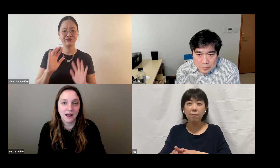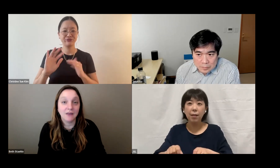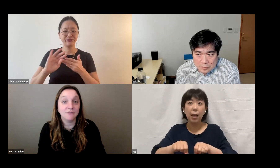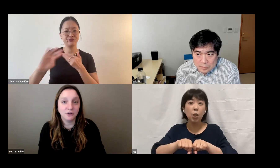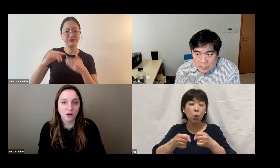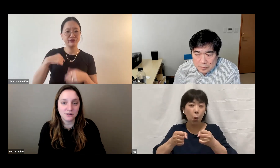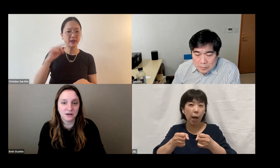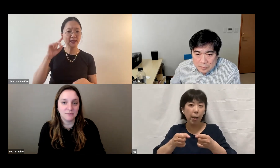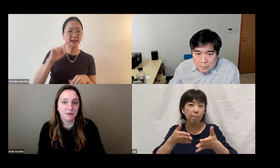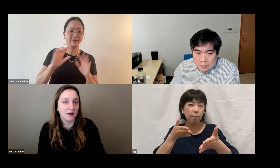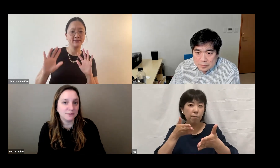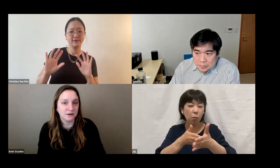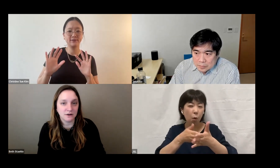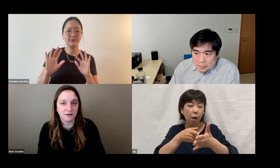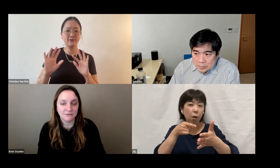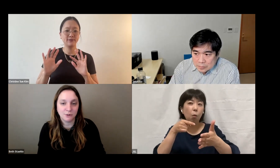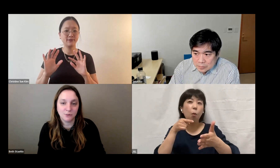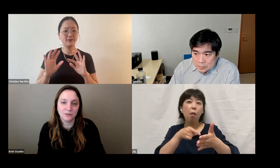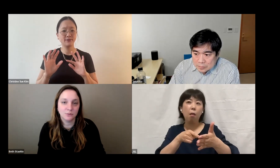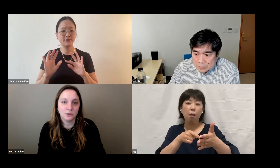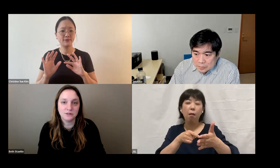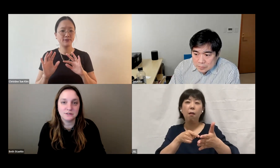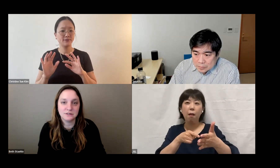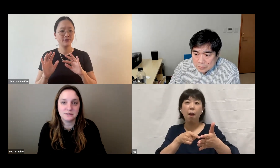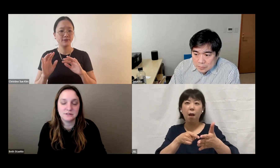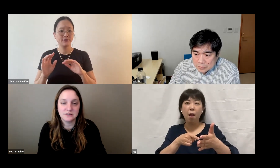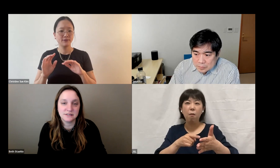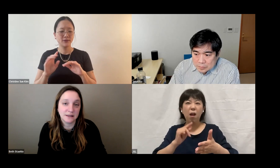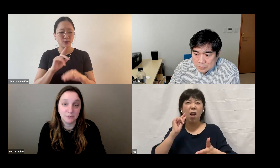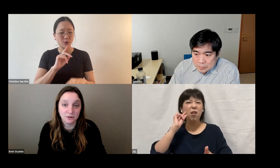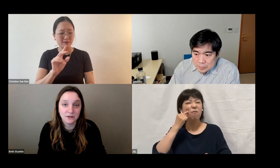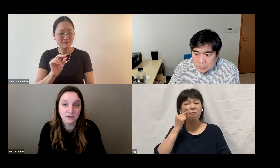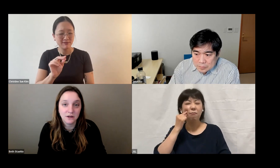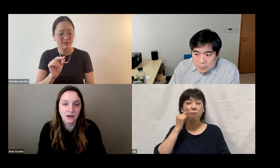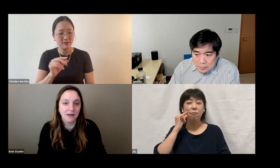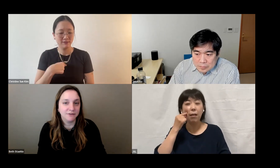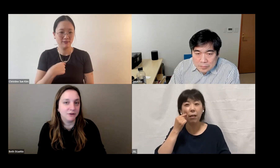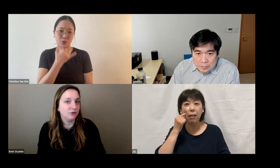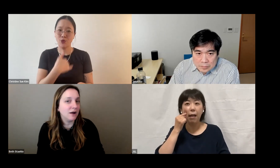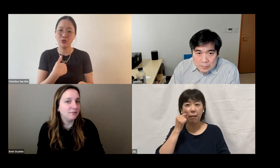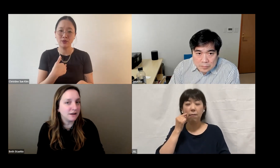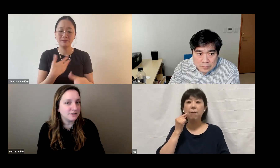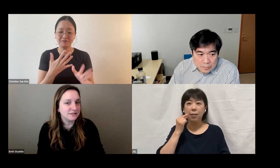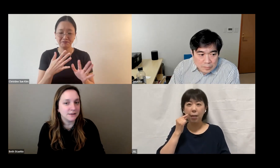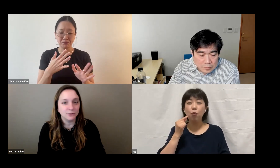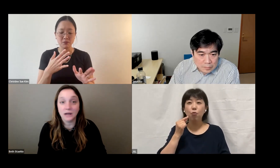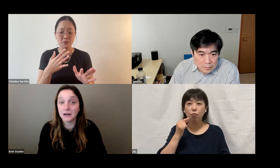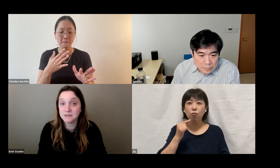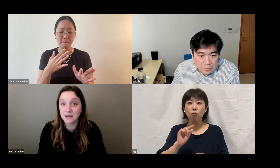And for a long time I was uncomfortable with the word disabled. I felt I'm not disabled, I'm deaf